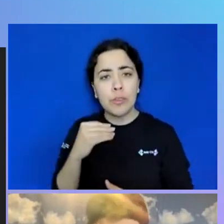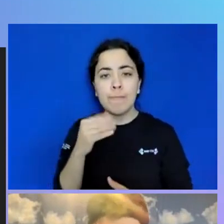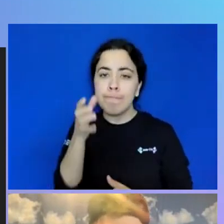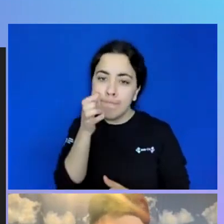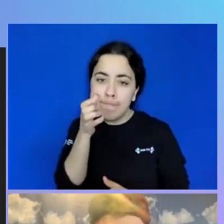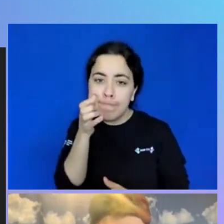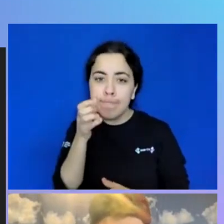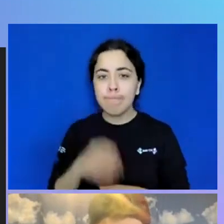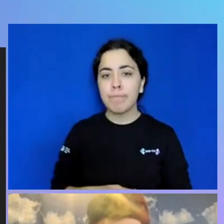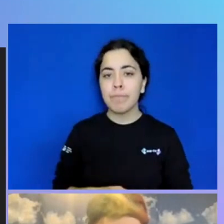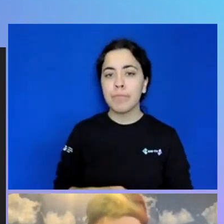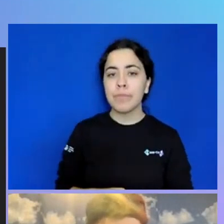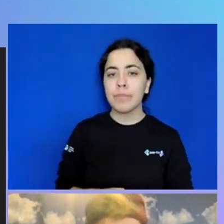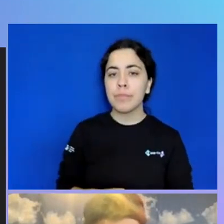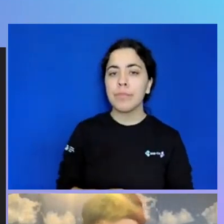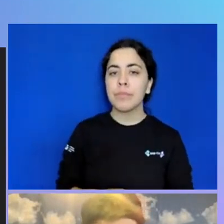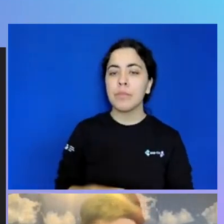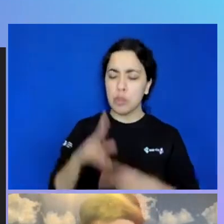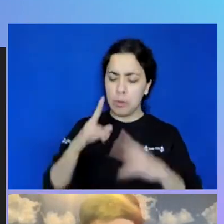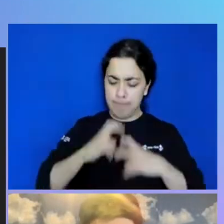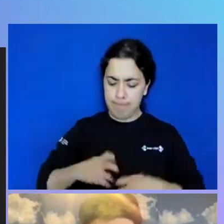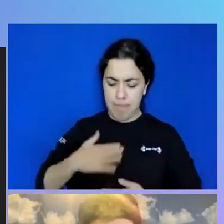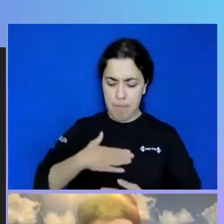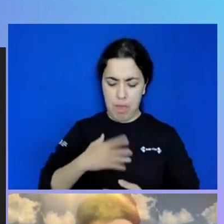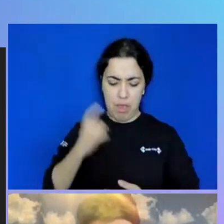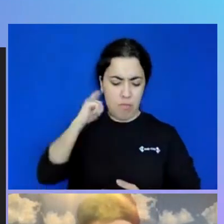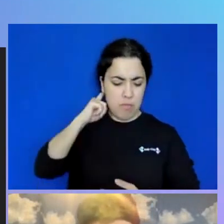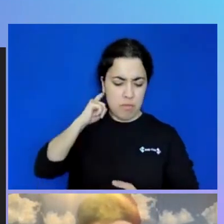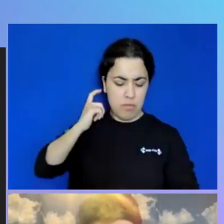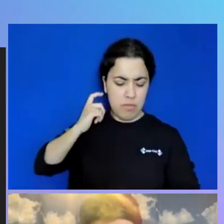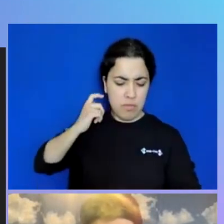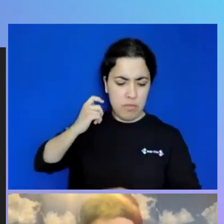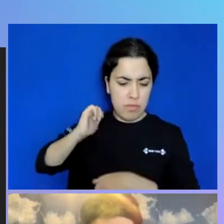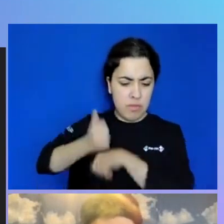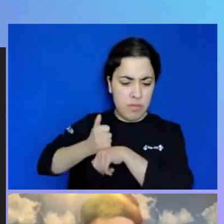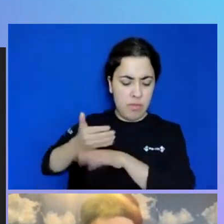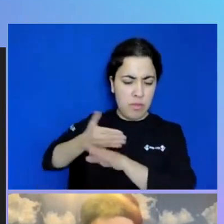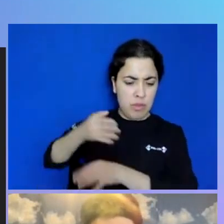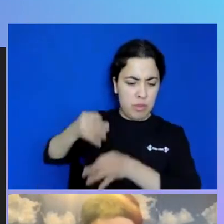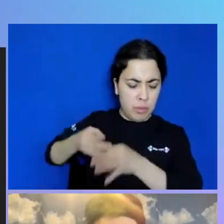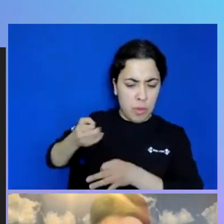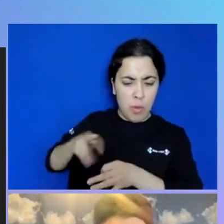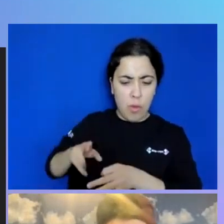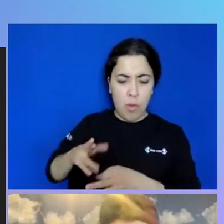bias and ableism. From your speech is one way that you can